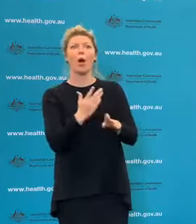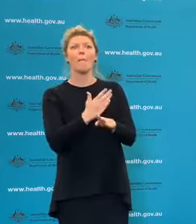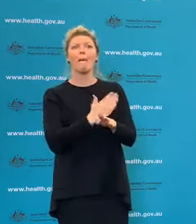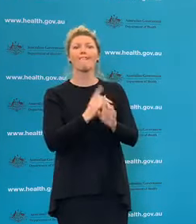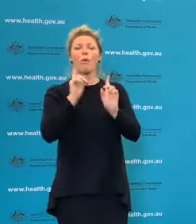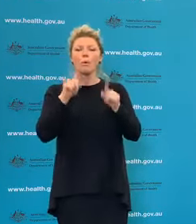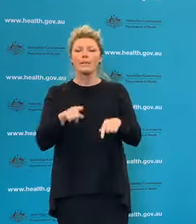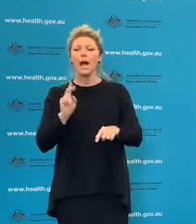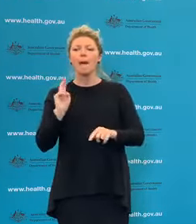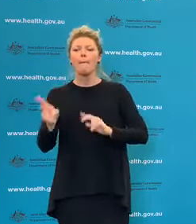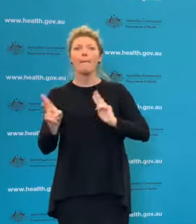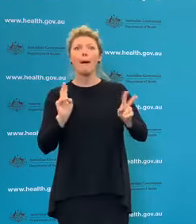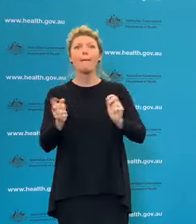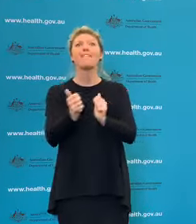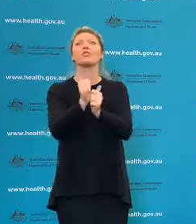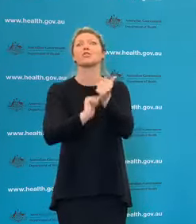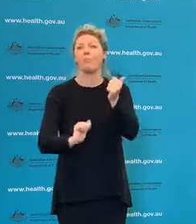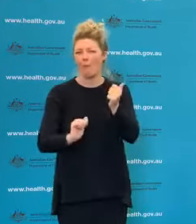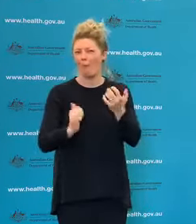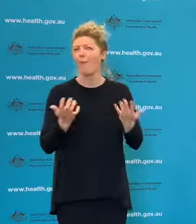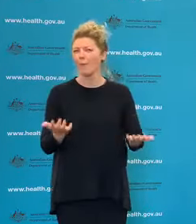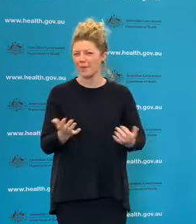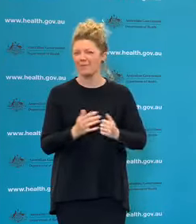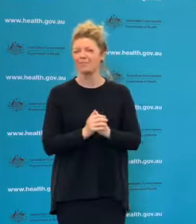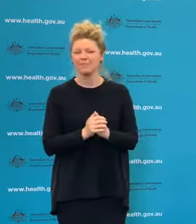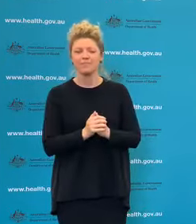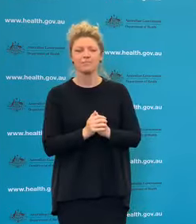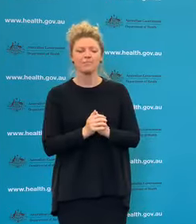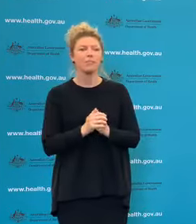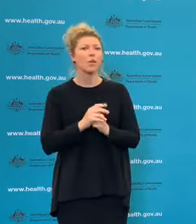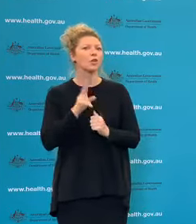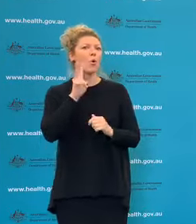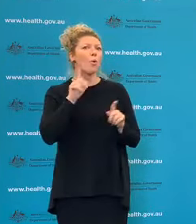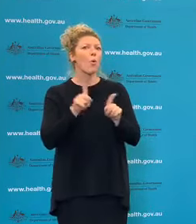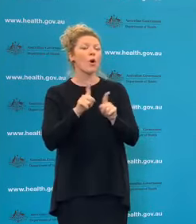into our community. And I think that they will help them see and understand